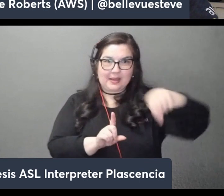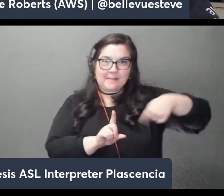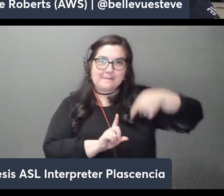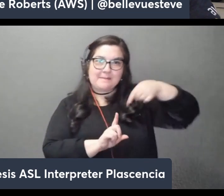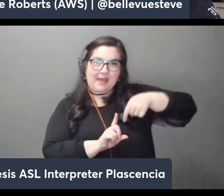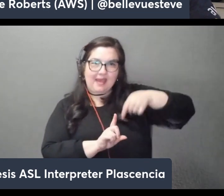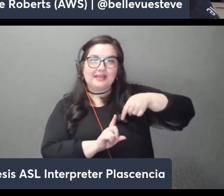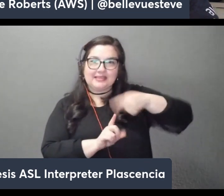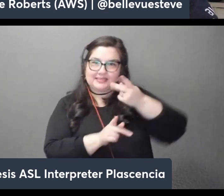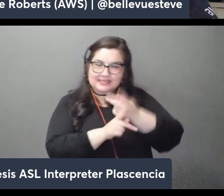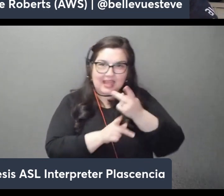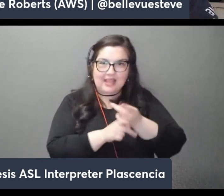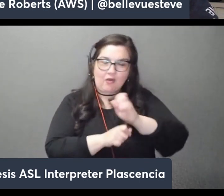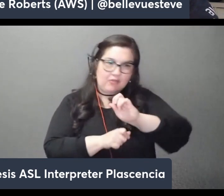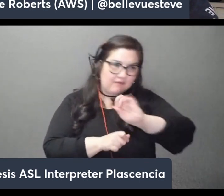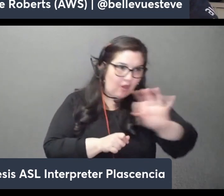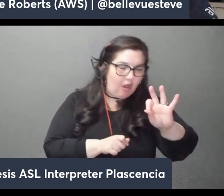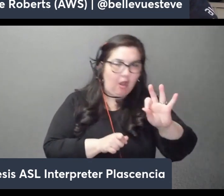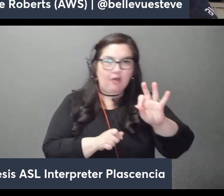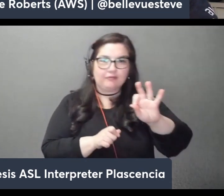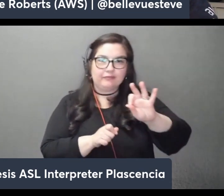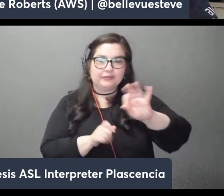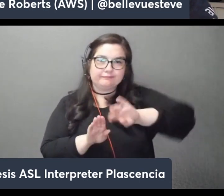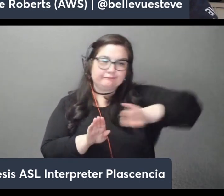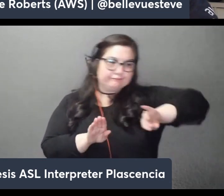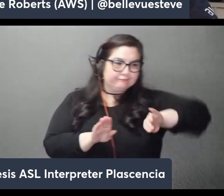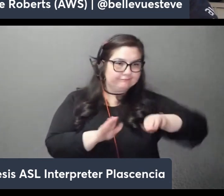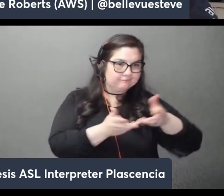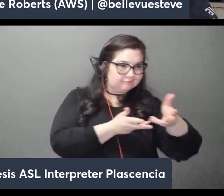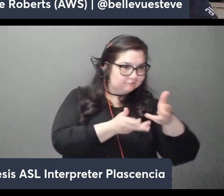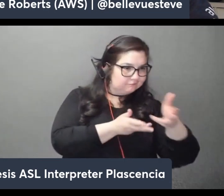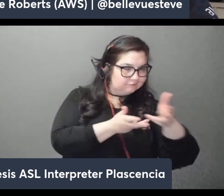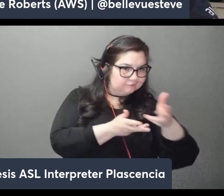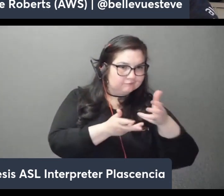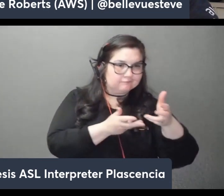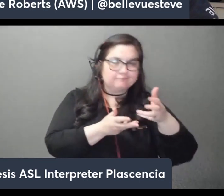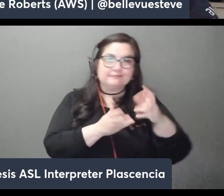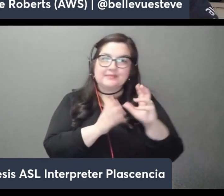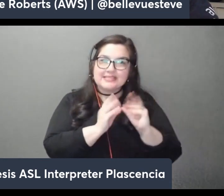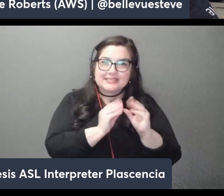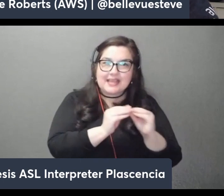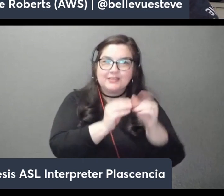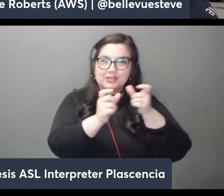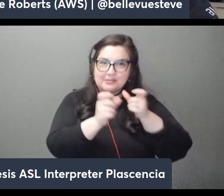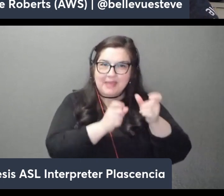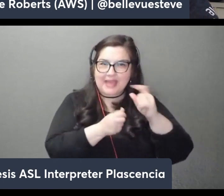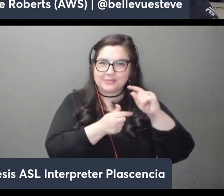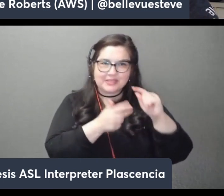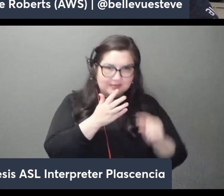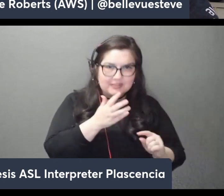It handles all of the session management and so forth. You can still plug into those things.